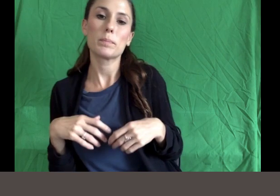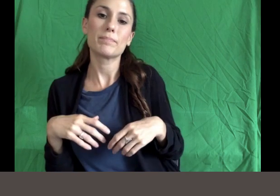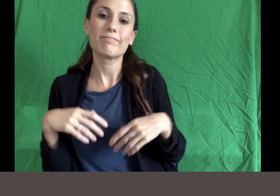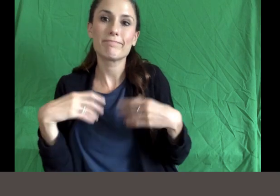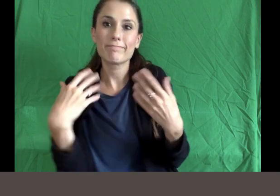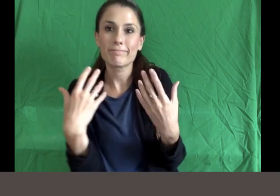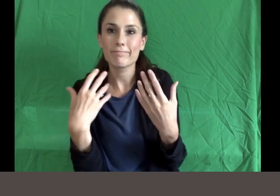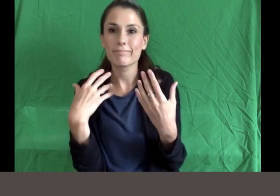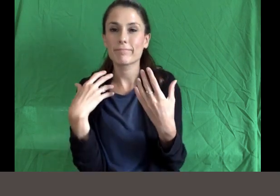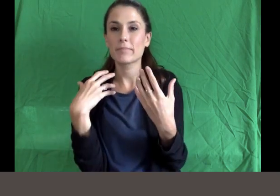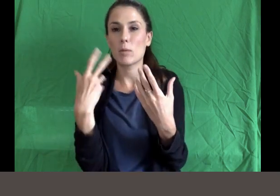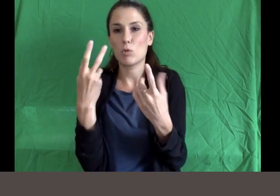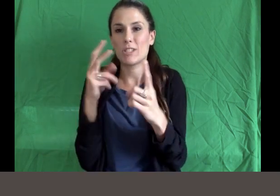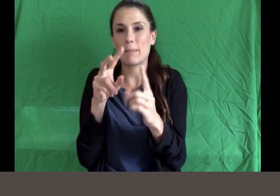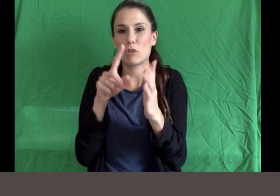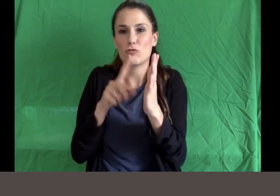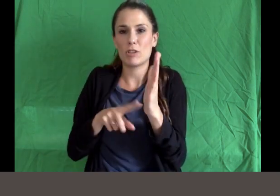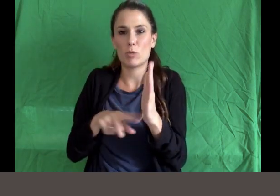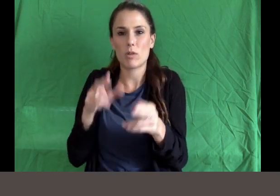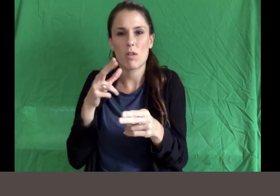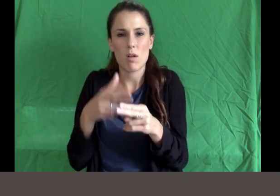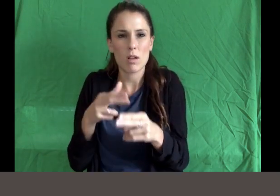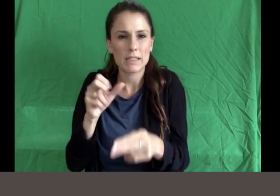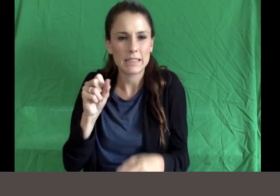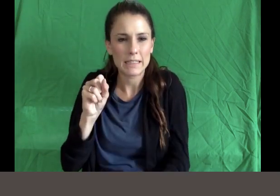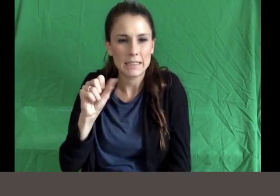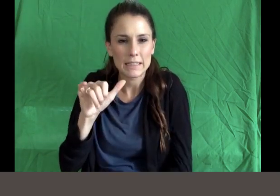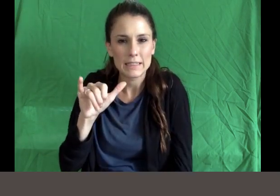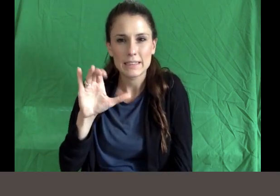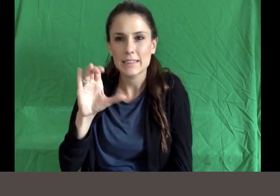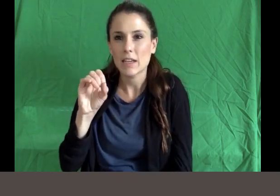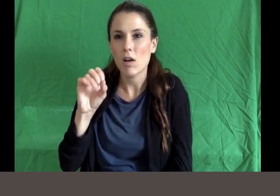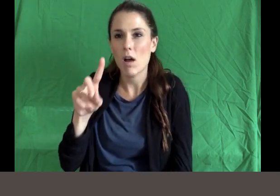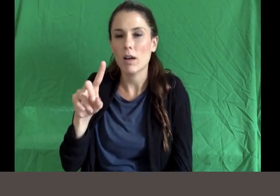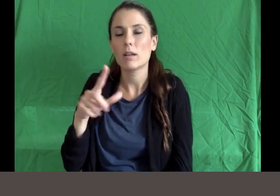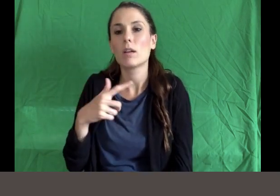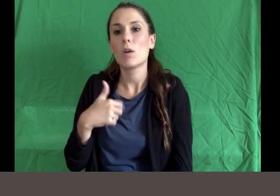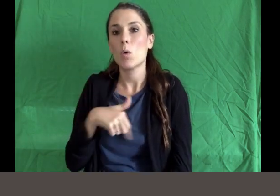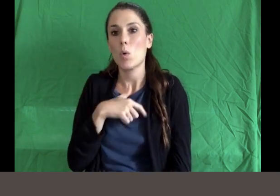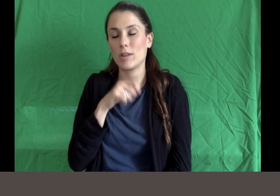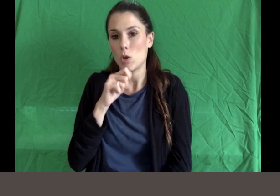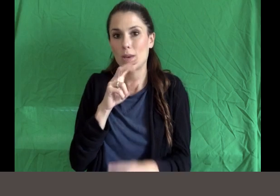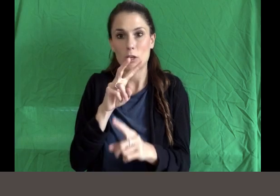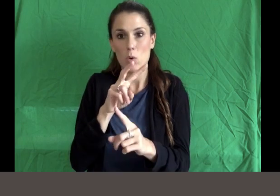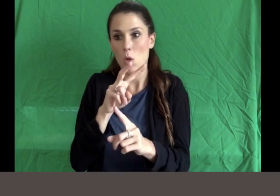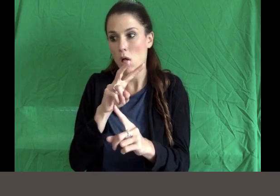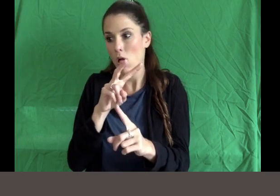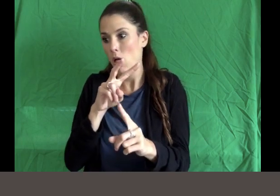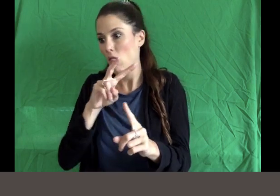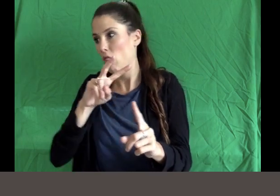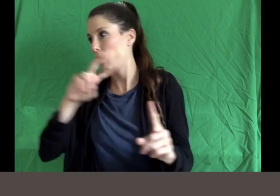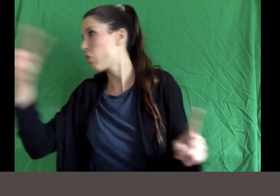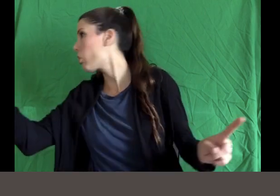or in order for the lines to touch their labels but what you can see here is that well we could